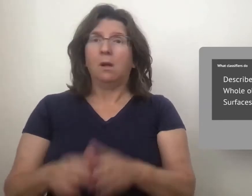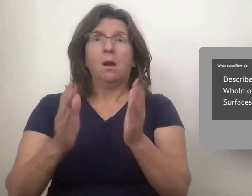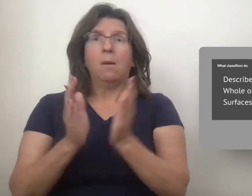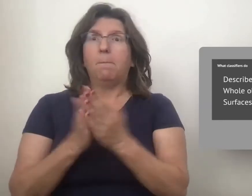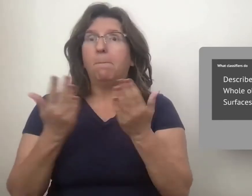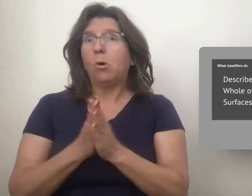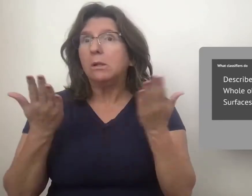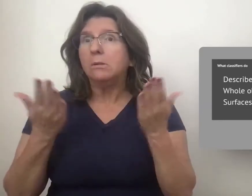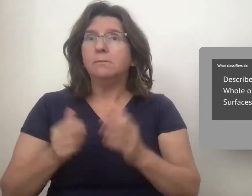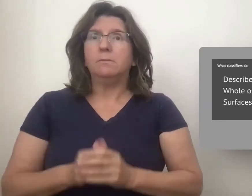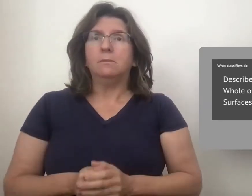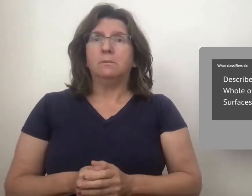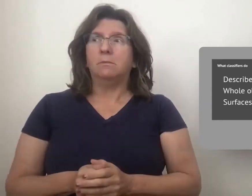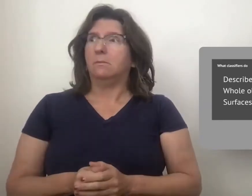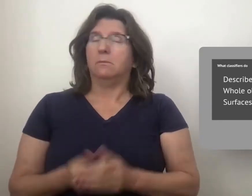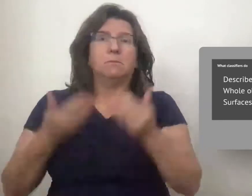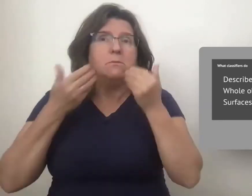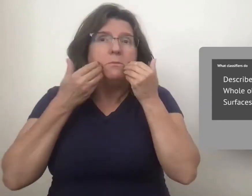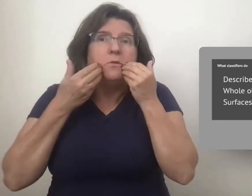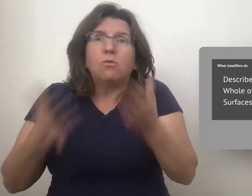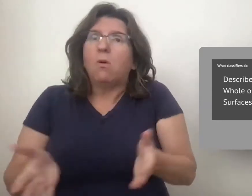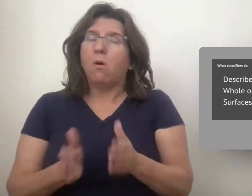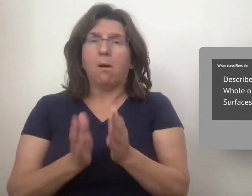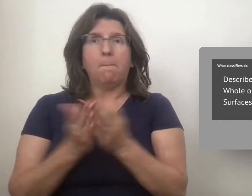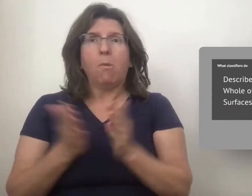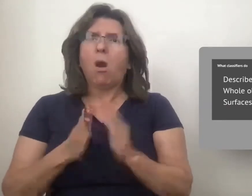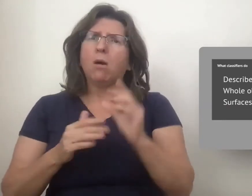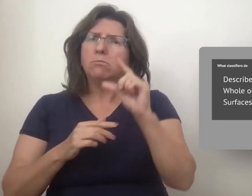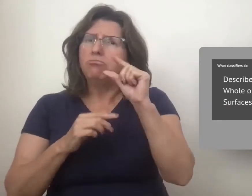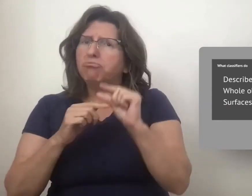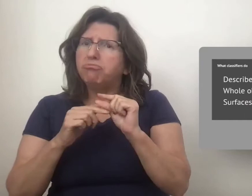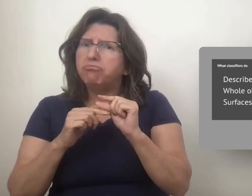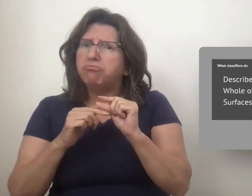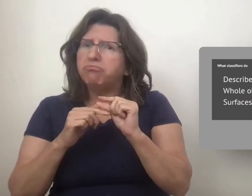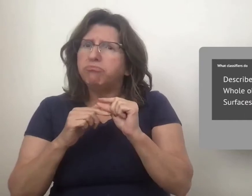I want to know more about that book . . .